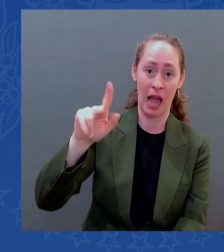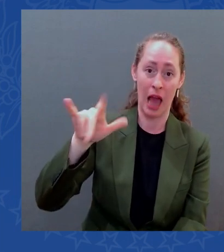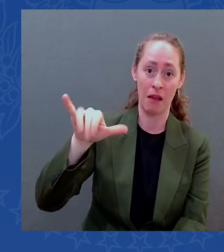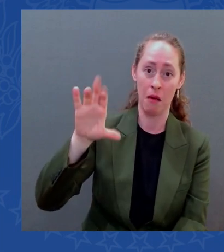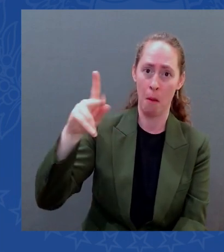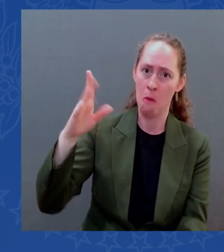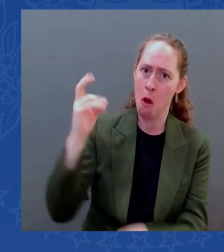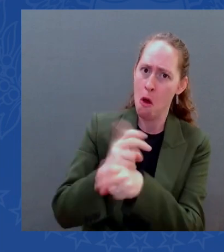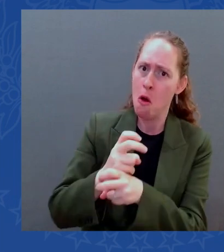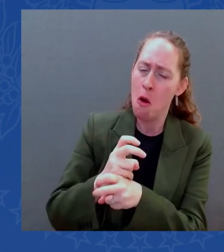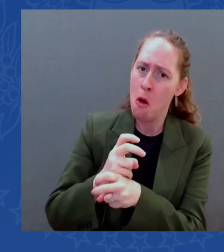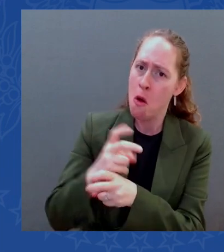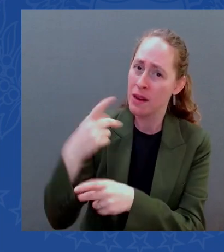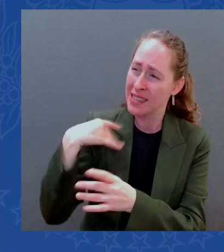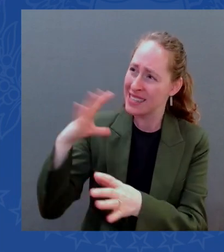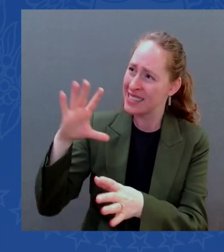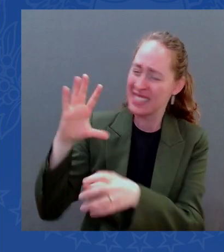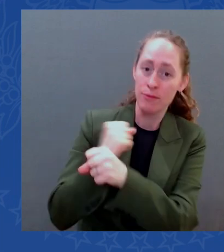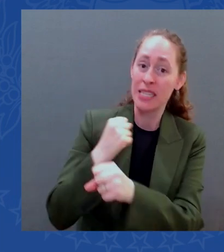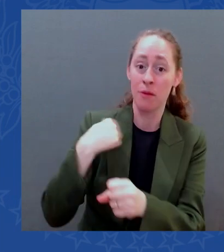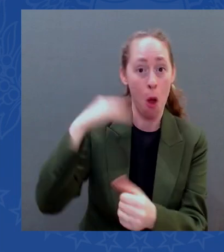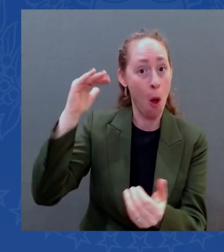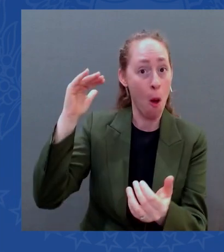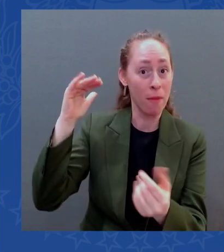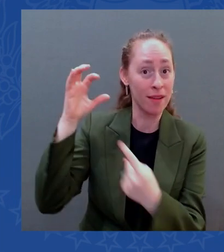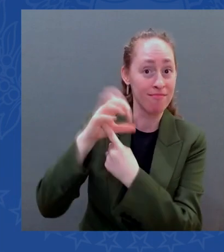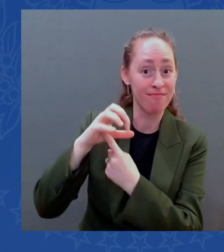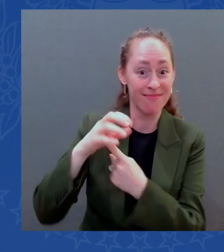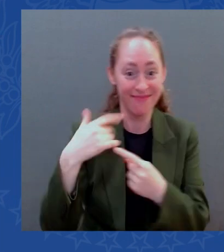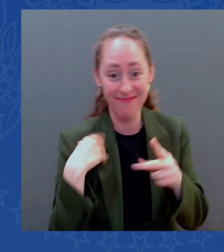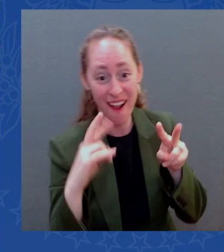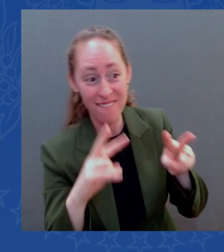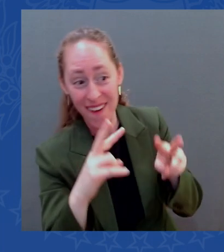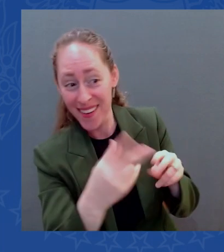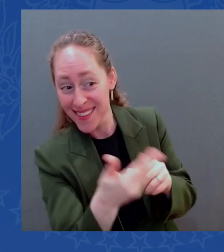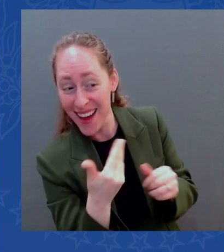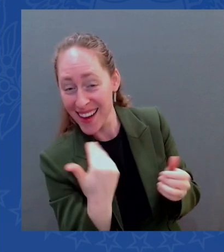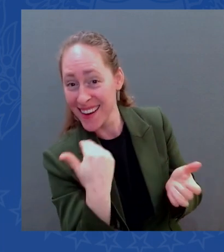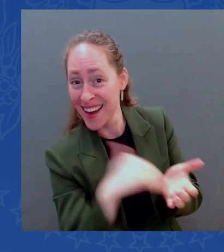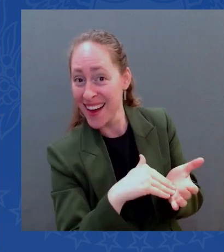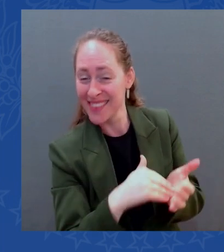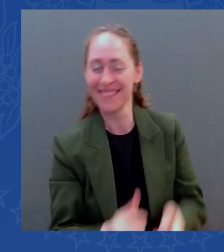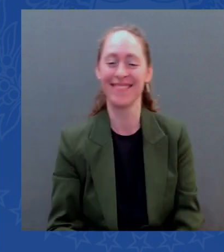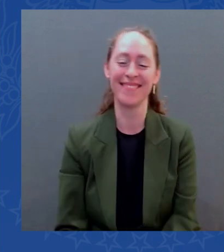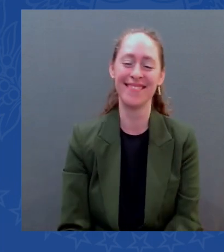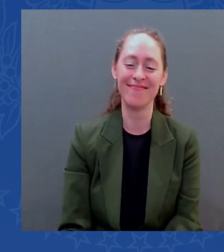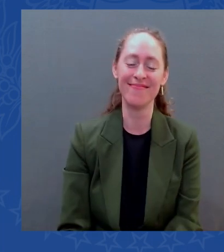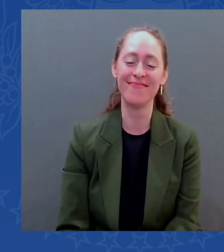So, hopefully, we'll be back here next season. Maybe we can get -- well, I did write down here we could get you down to Tampa.